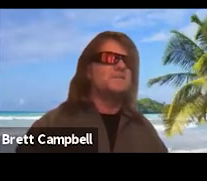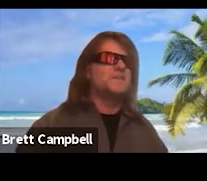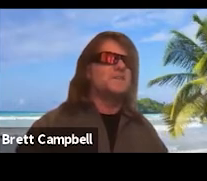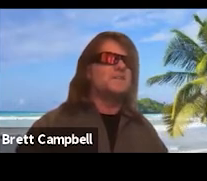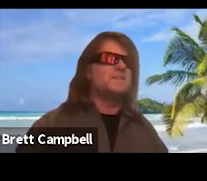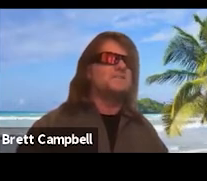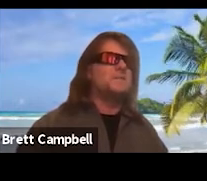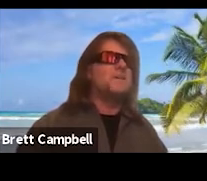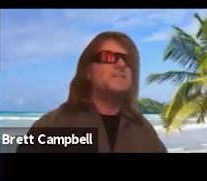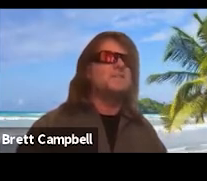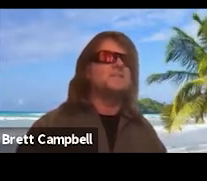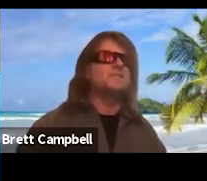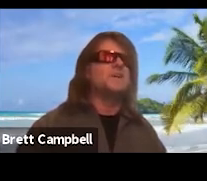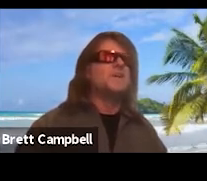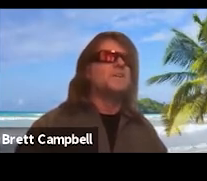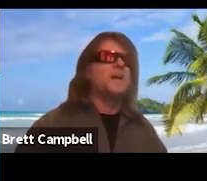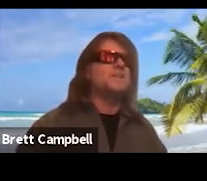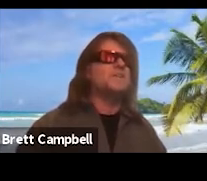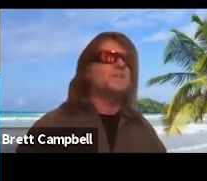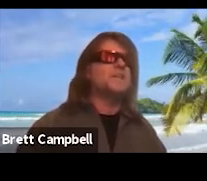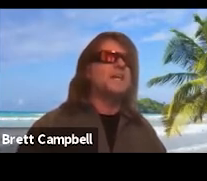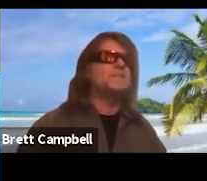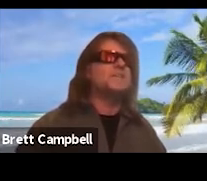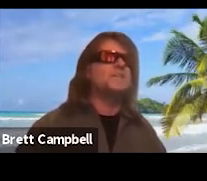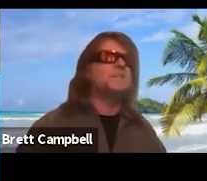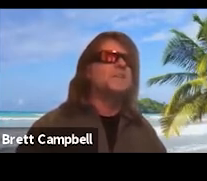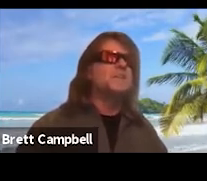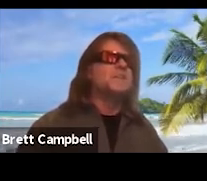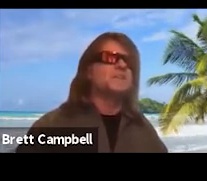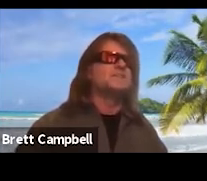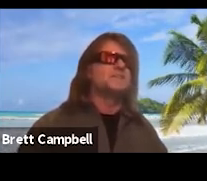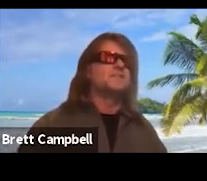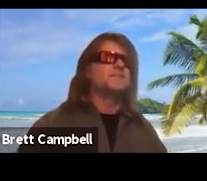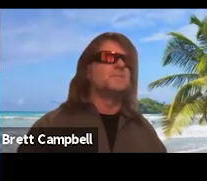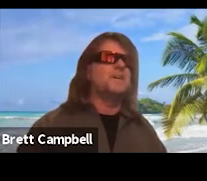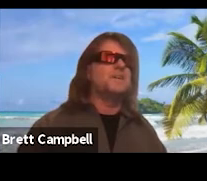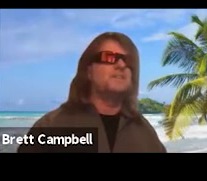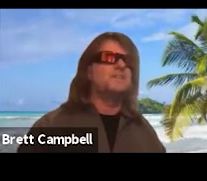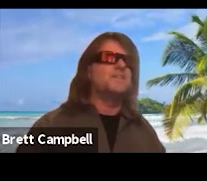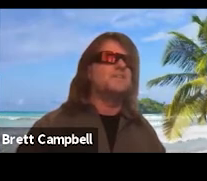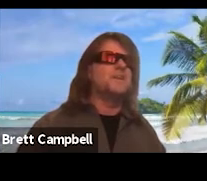I would tell myself to learn how to use a cane earlier. I tripped down a lot of stairs,